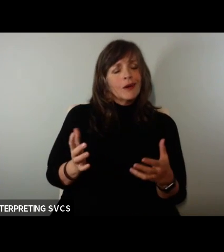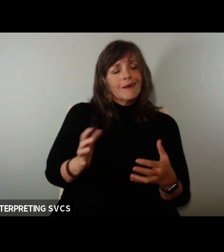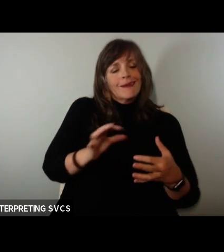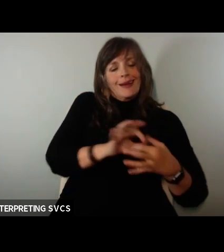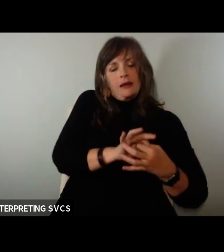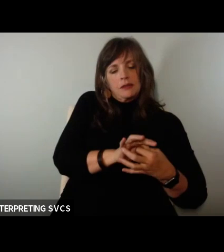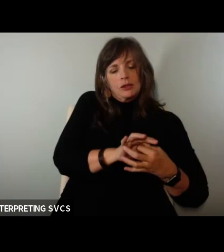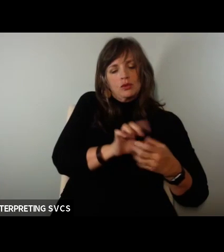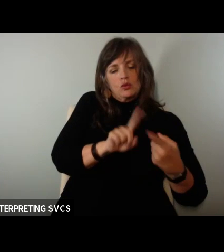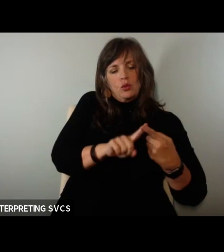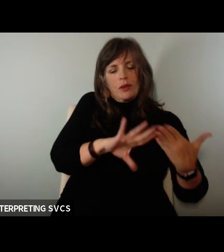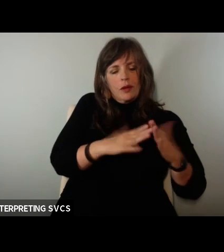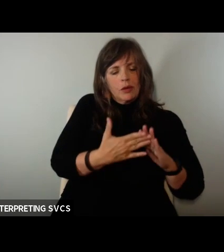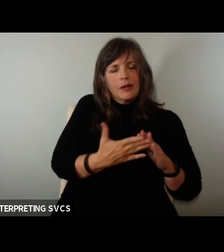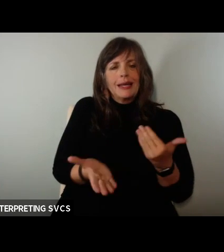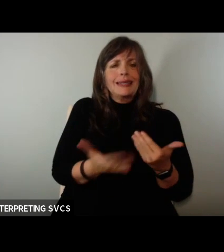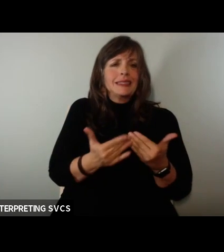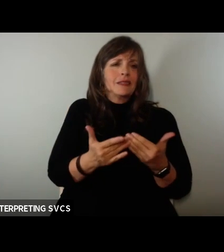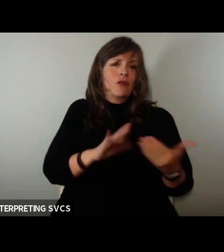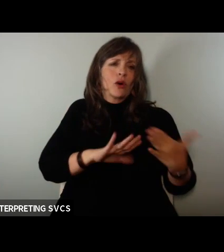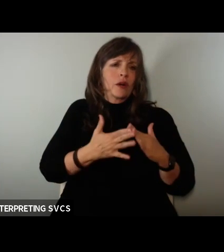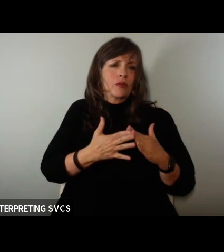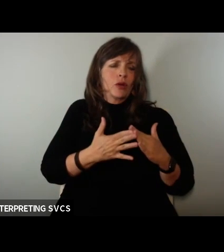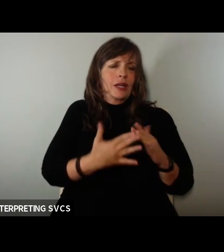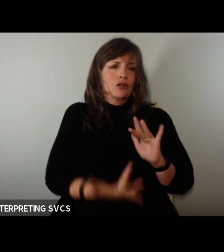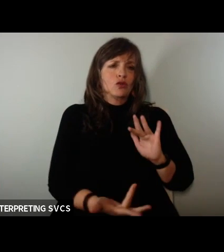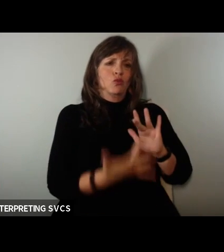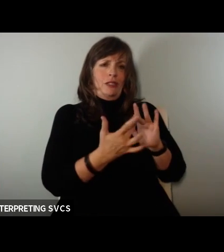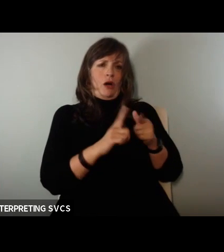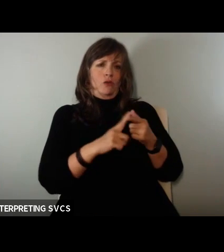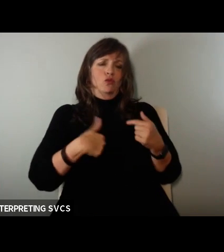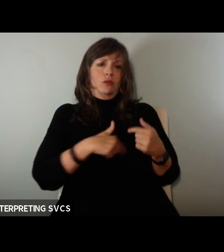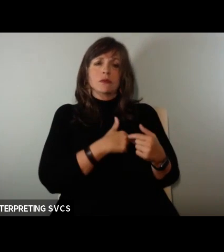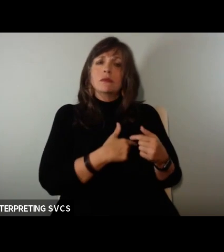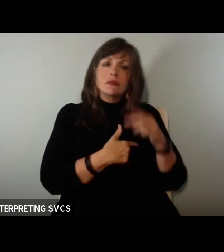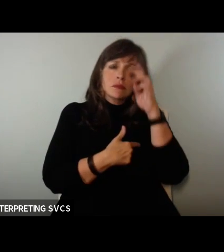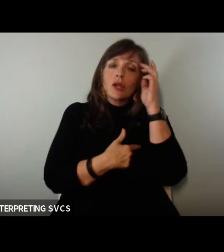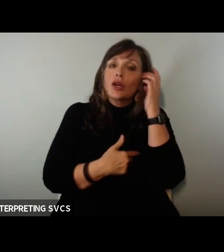it's very easy for a community to reach out to you. So a lot of the outreach as far as letting people know